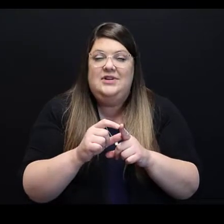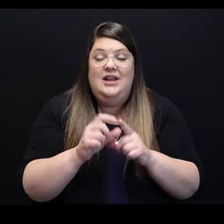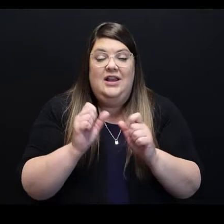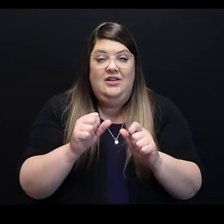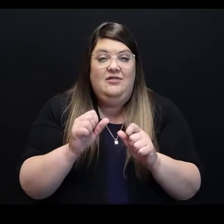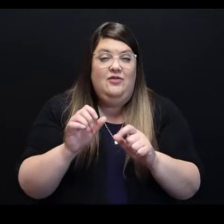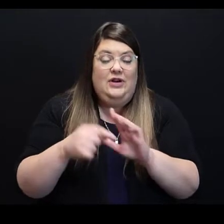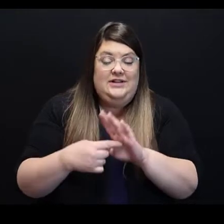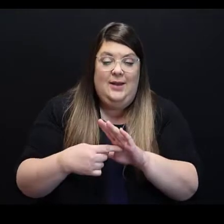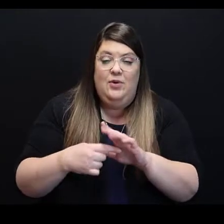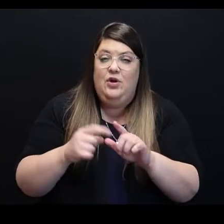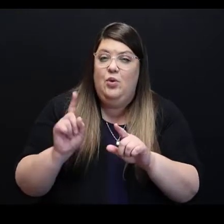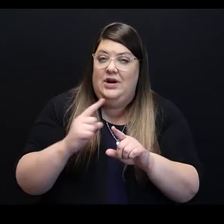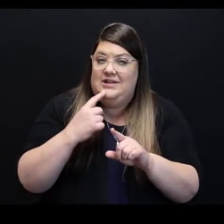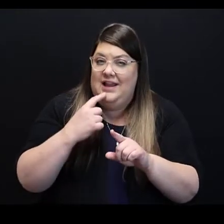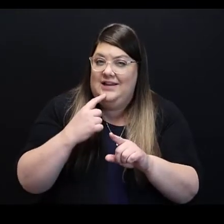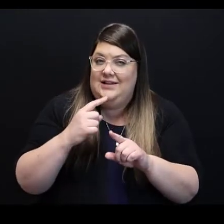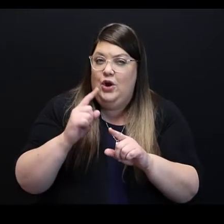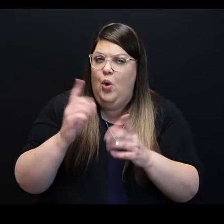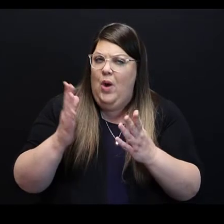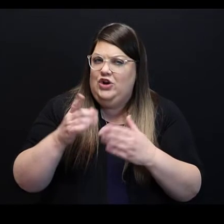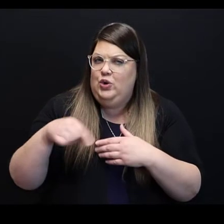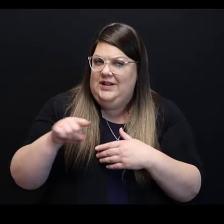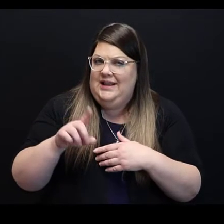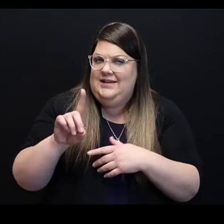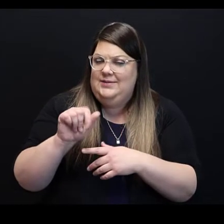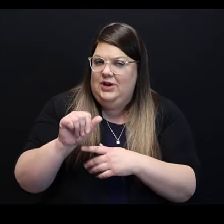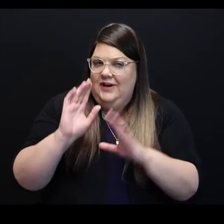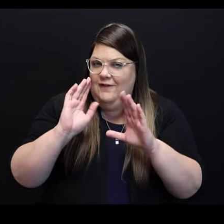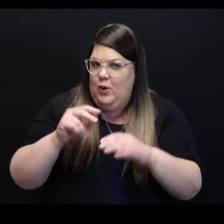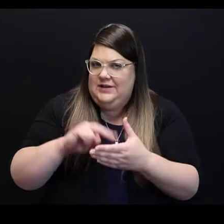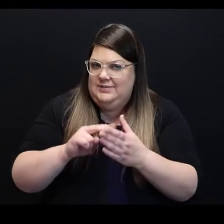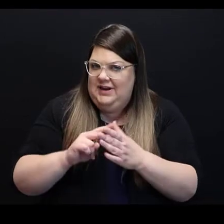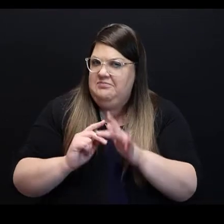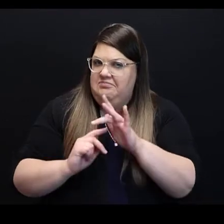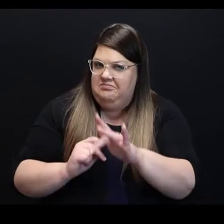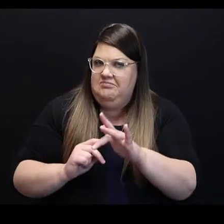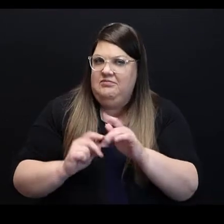what do these disability focuses mean. Each material listing provides the following: